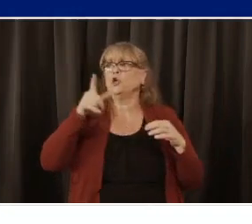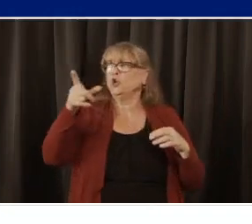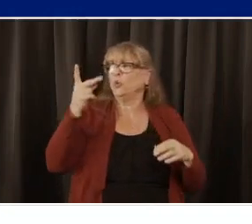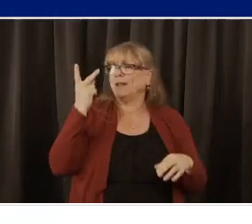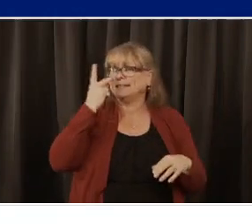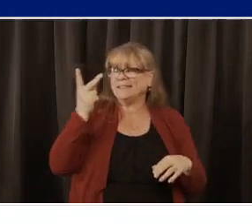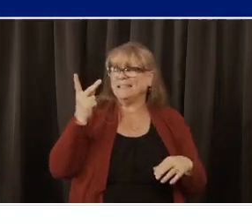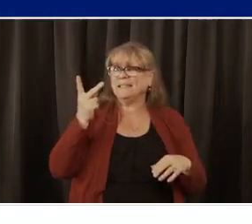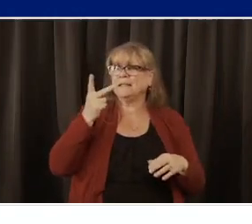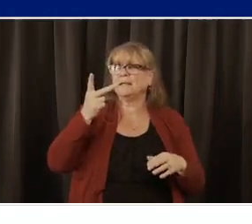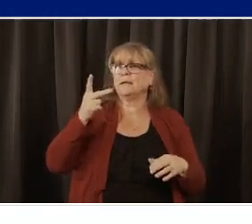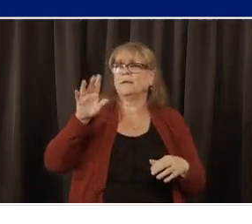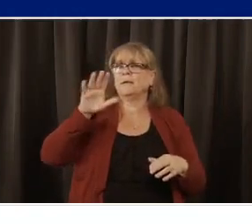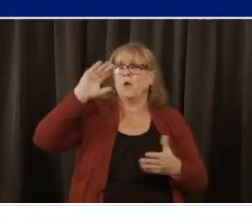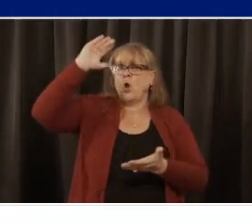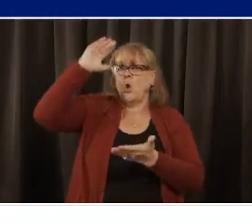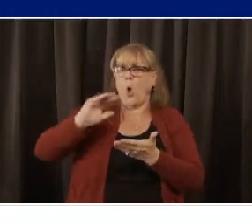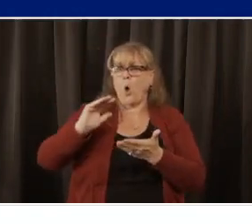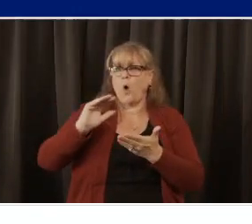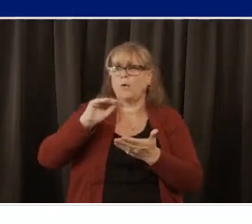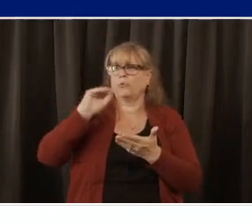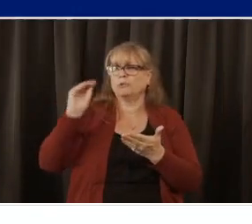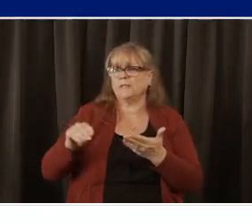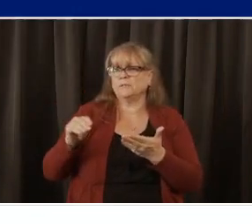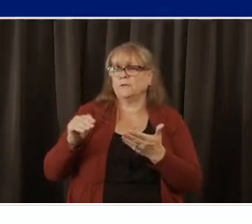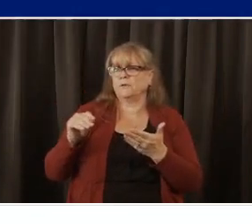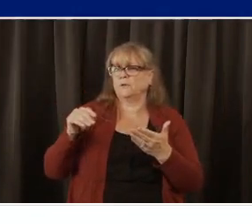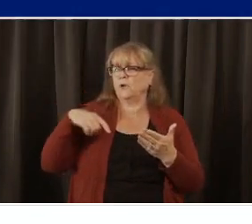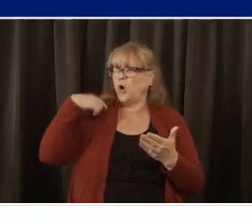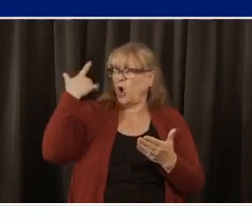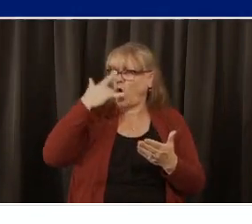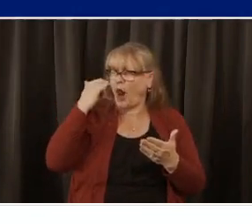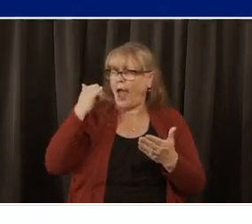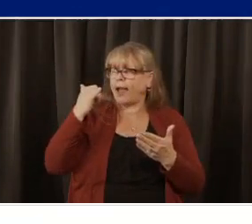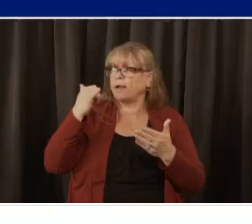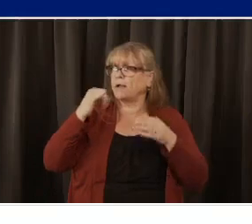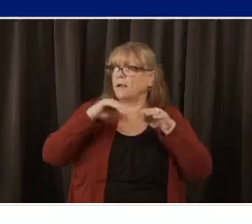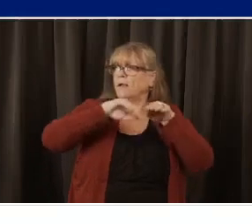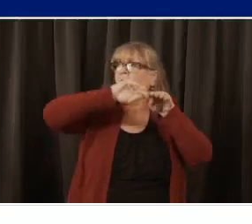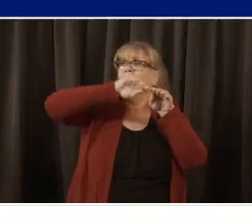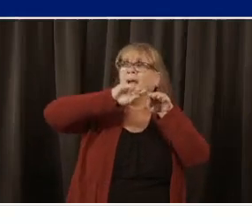those under 50 where a smaller percentage of our population is vaccinated. You may recall that in